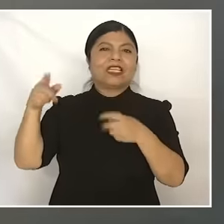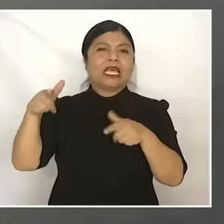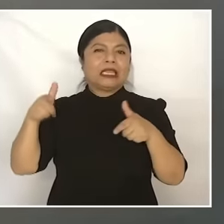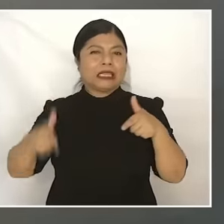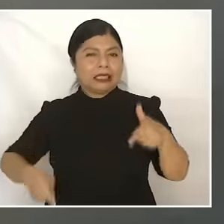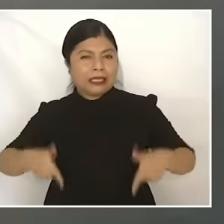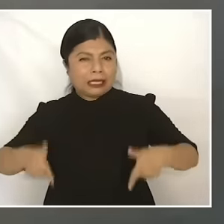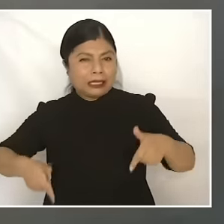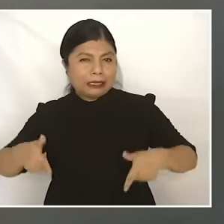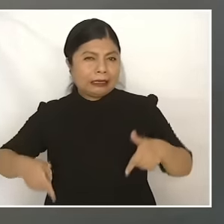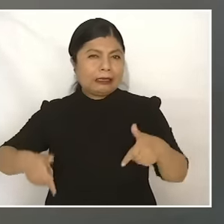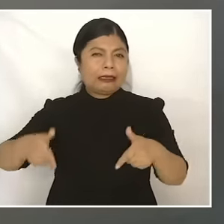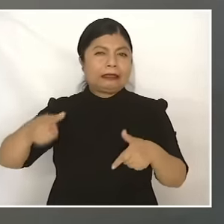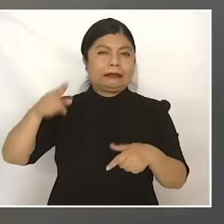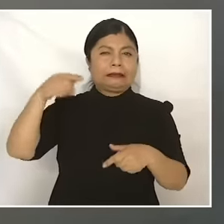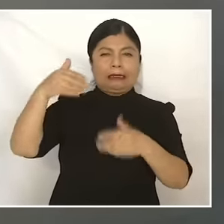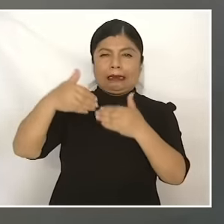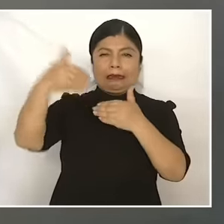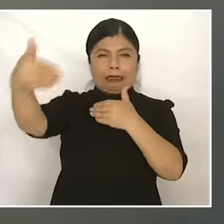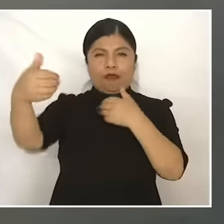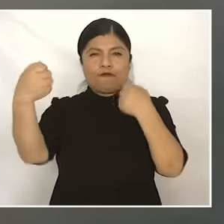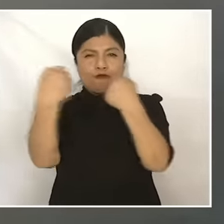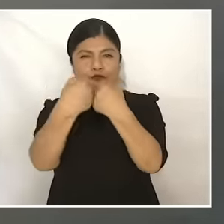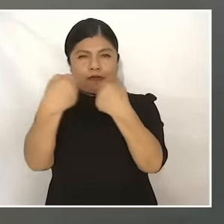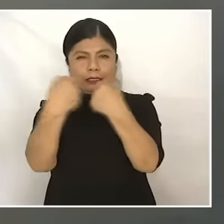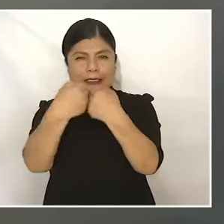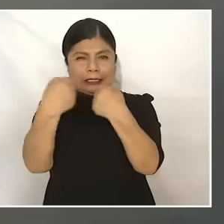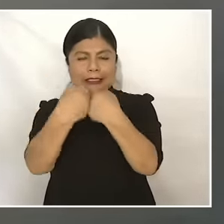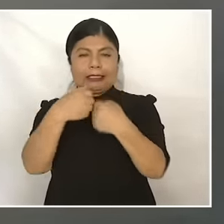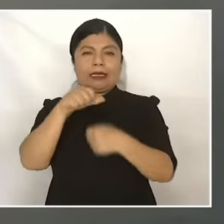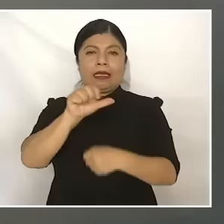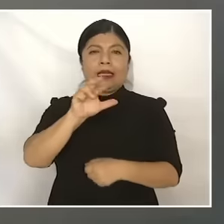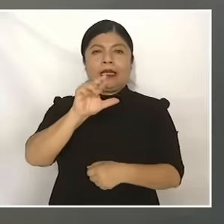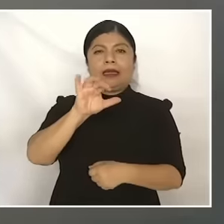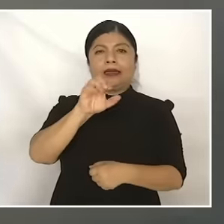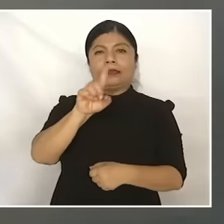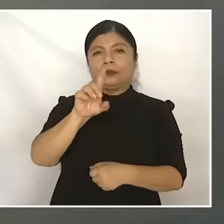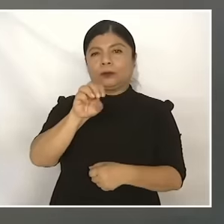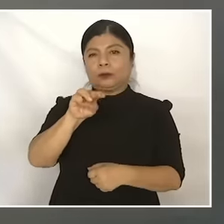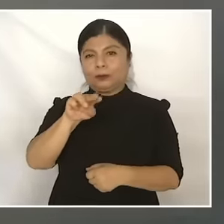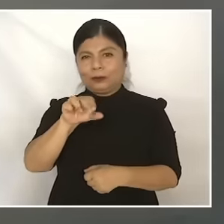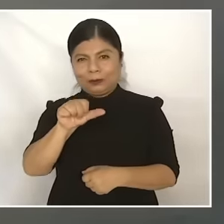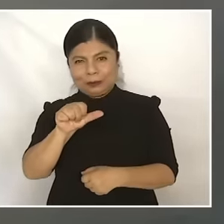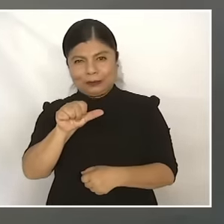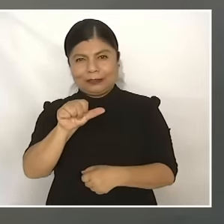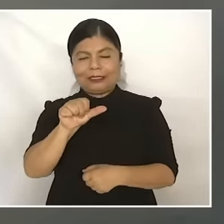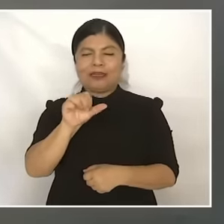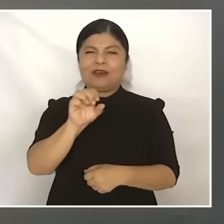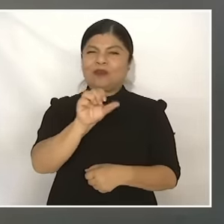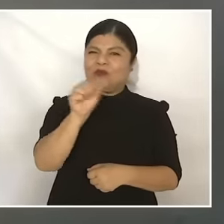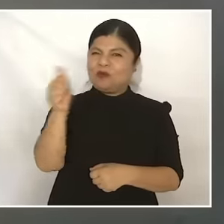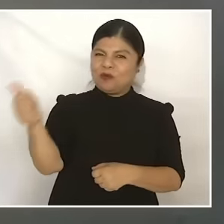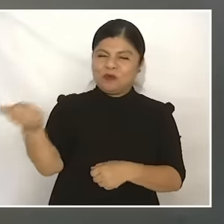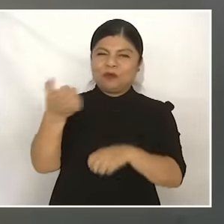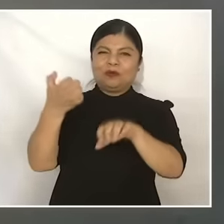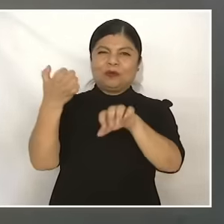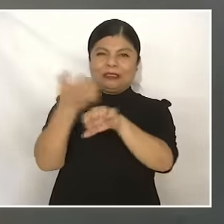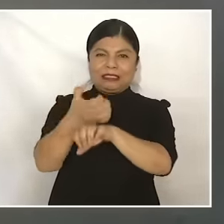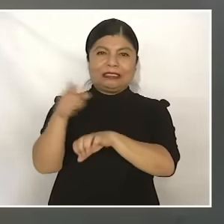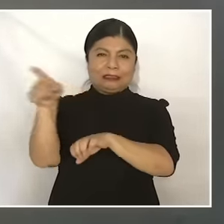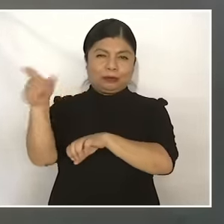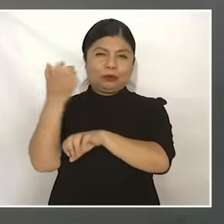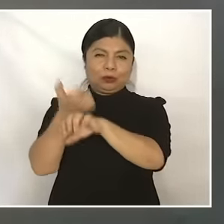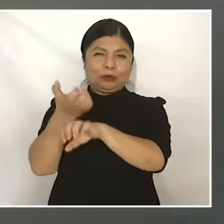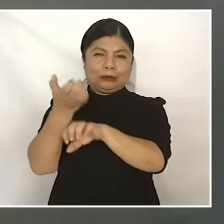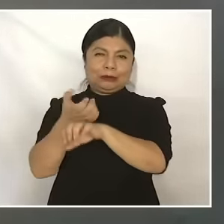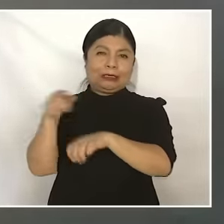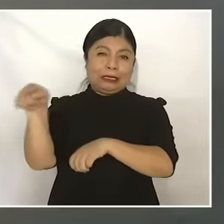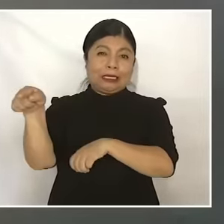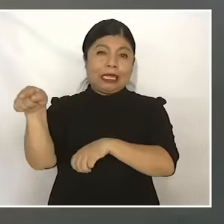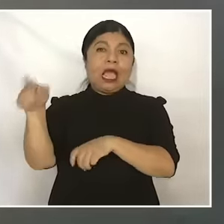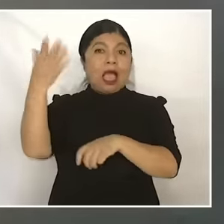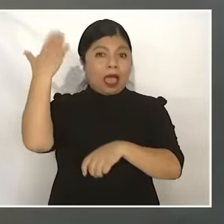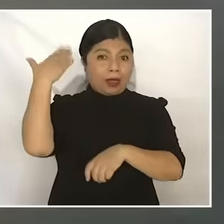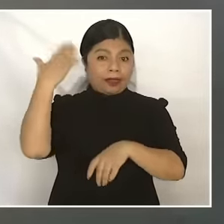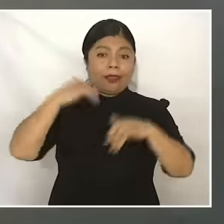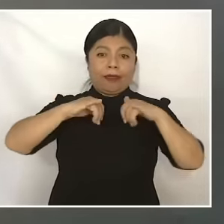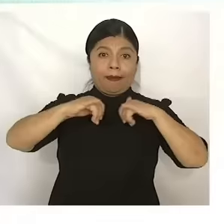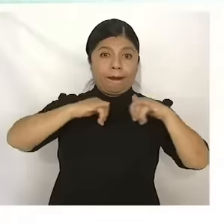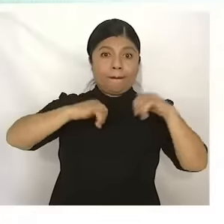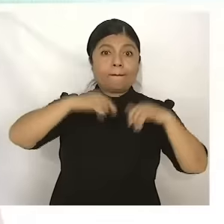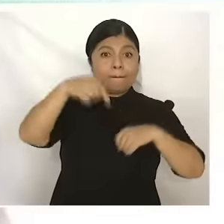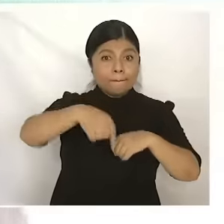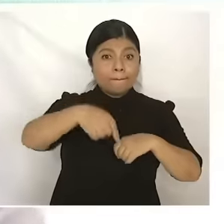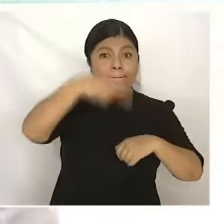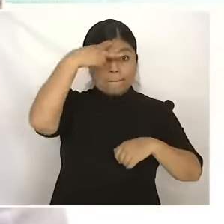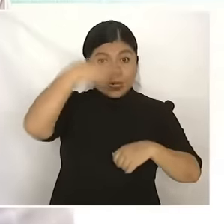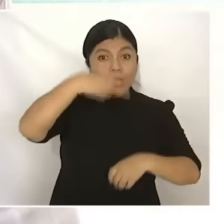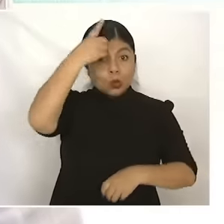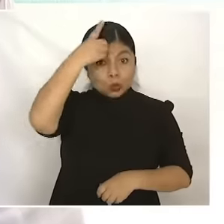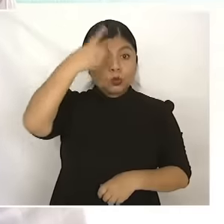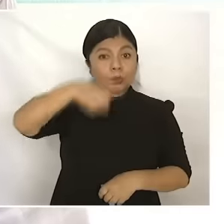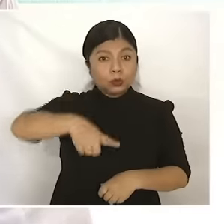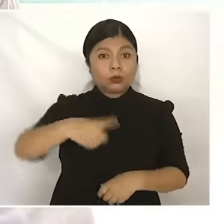New Mexico and Arizona plus five more states of the American Union belonged to Mexico and Santana behaved